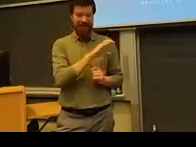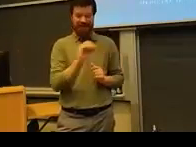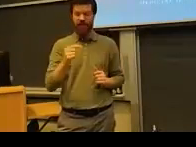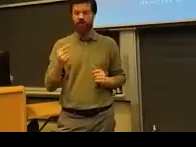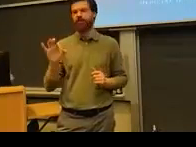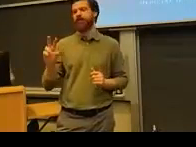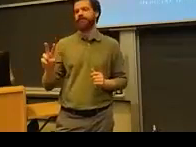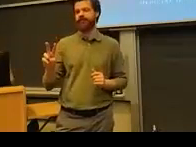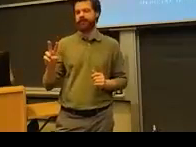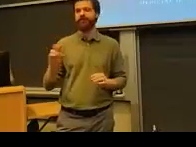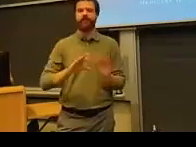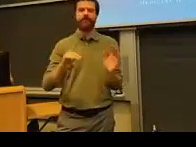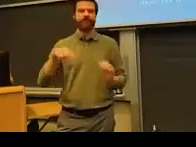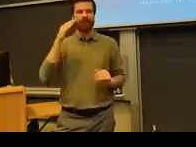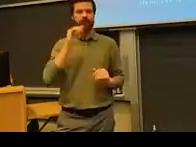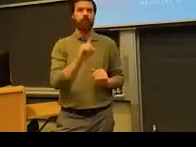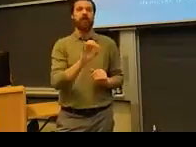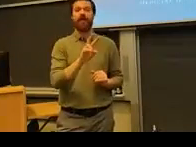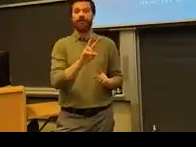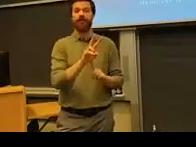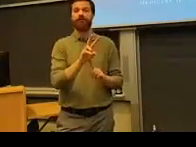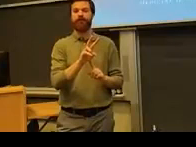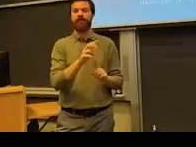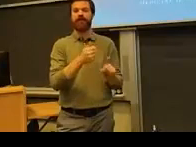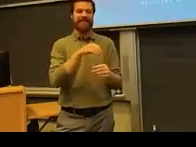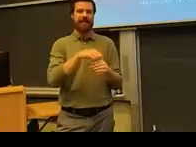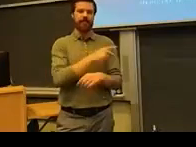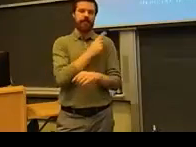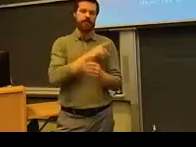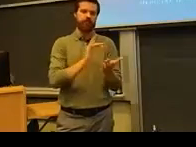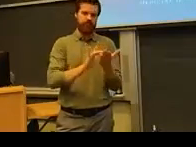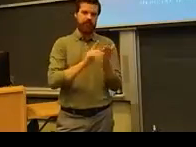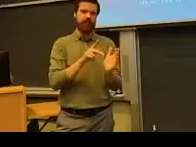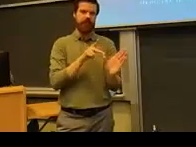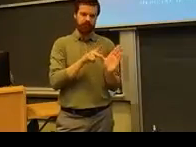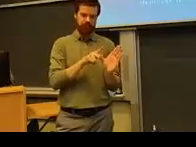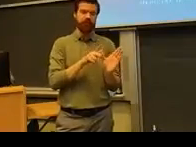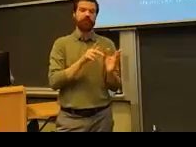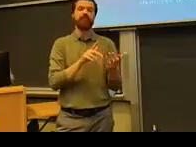obviously you guys all know 192 is um impatient medicine and Psychiatry and the feel and just